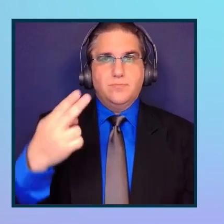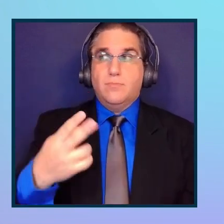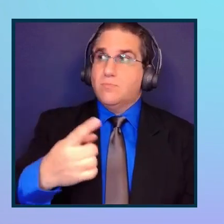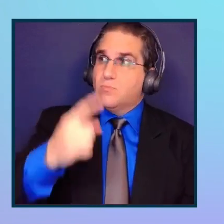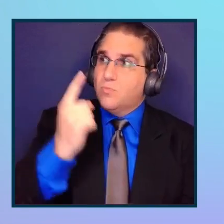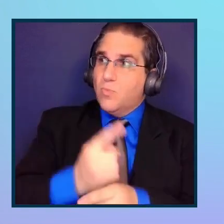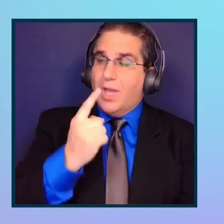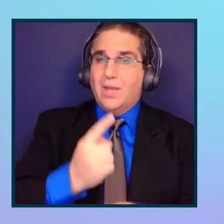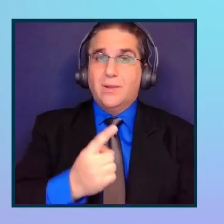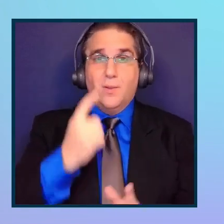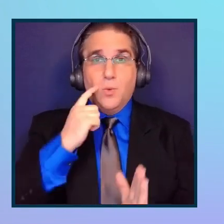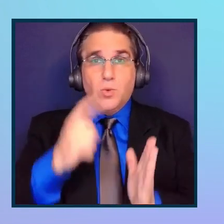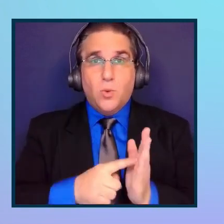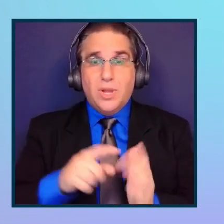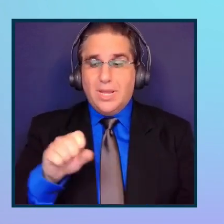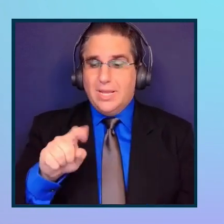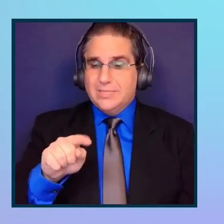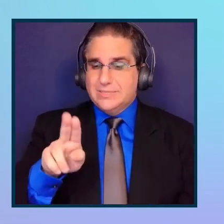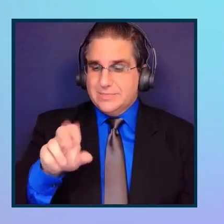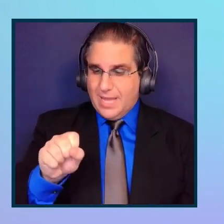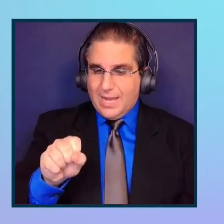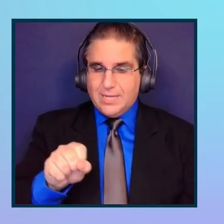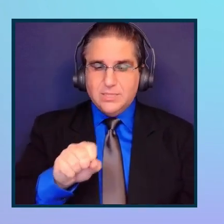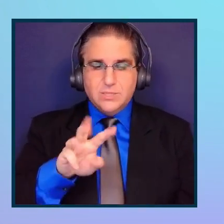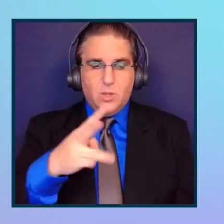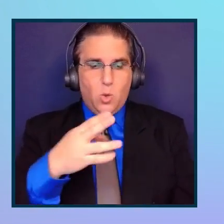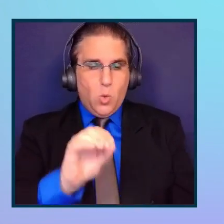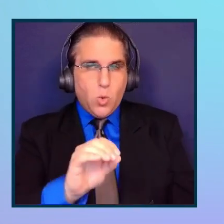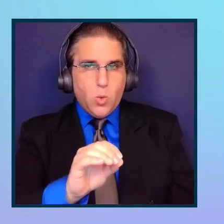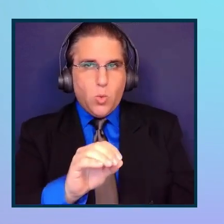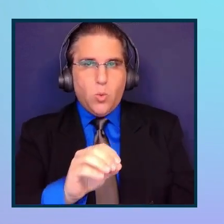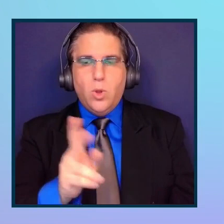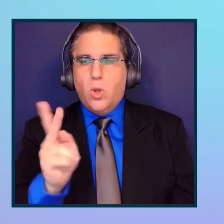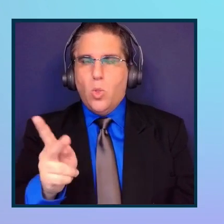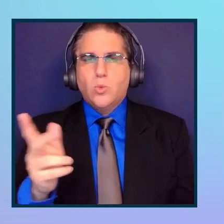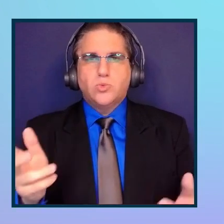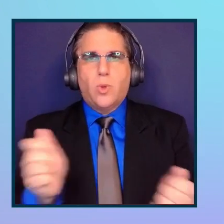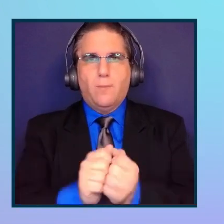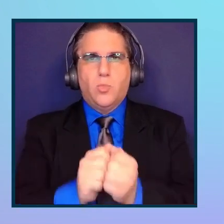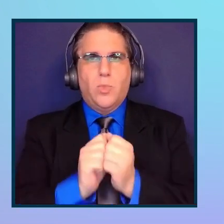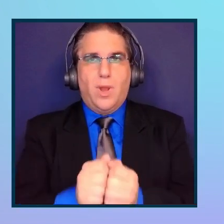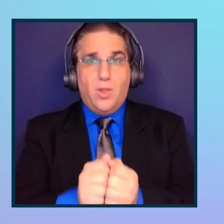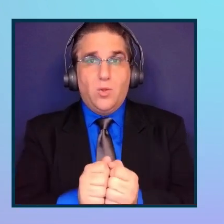and who are dancing together, along with this need that consumers have for convenience.